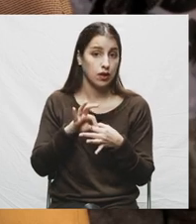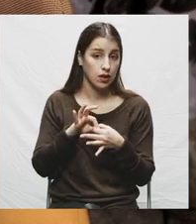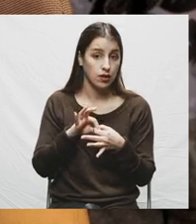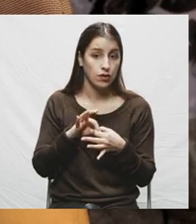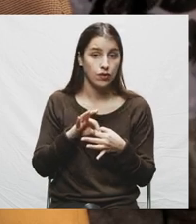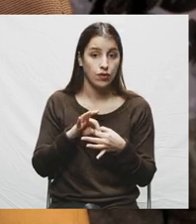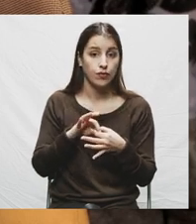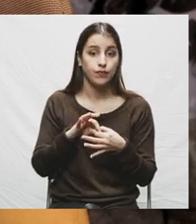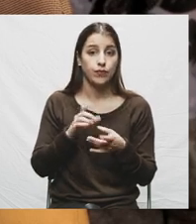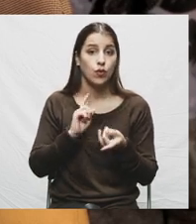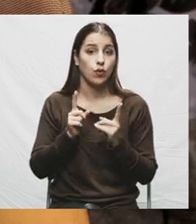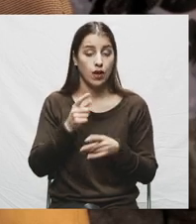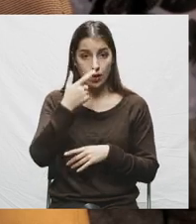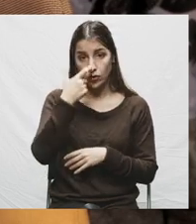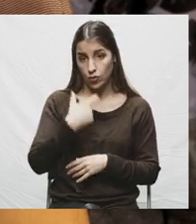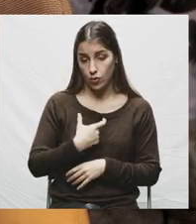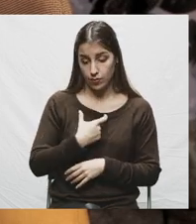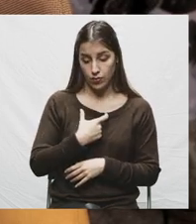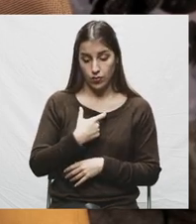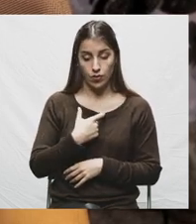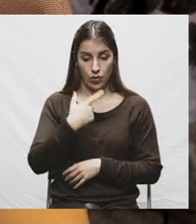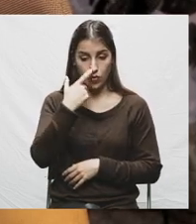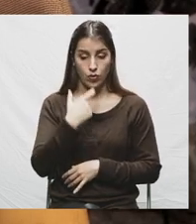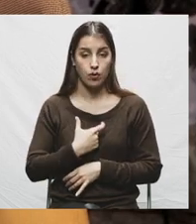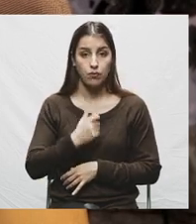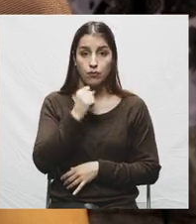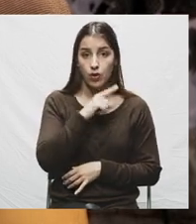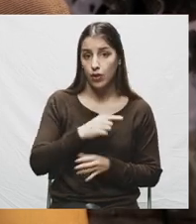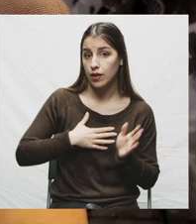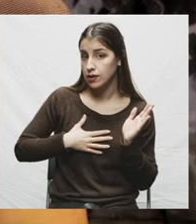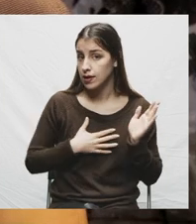About what... … is a body that can dance,